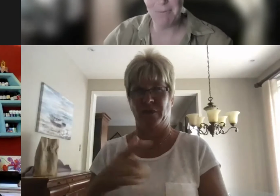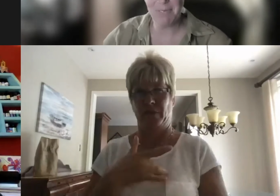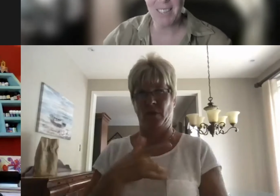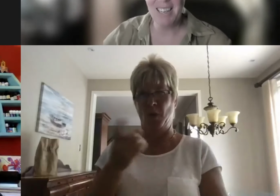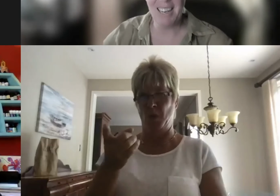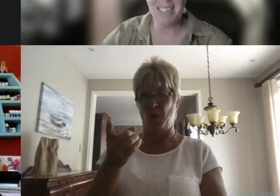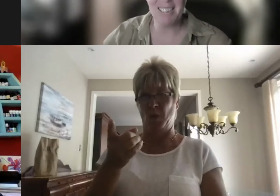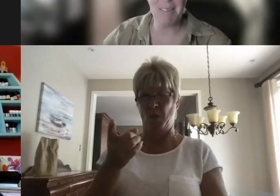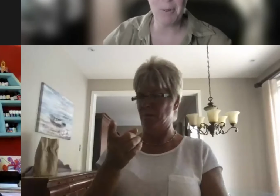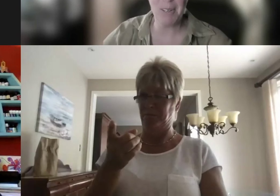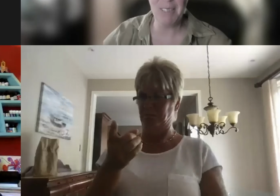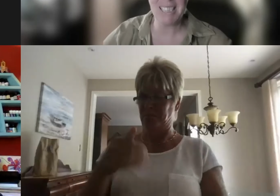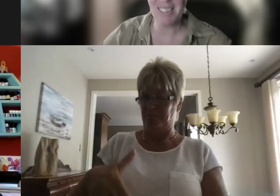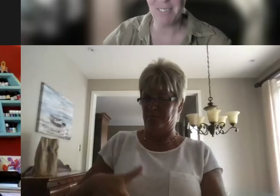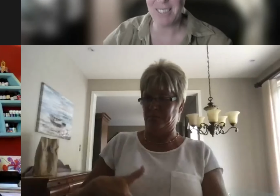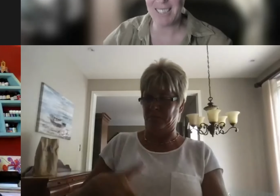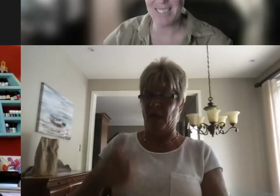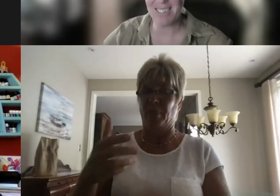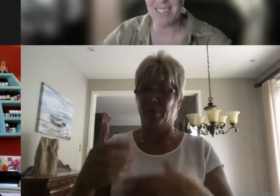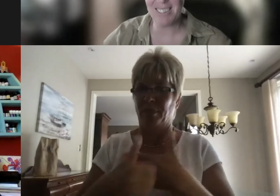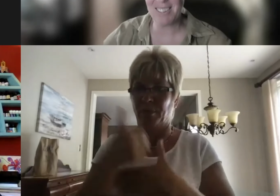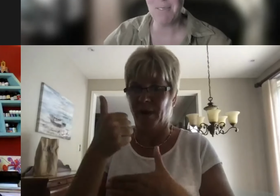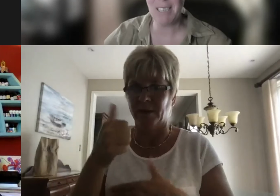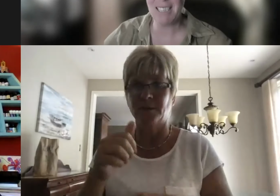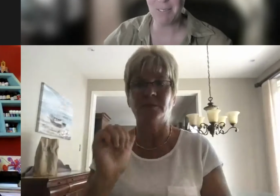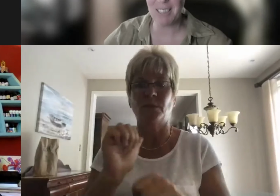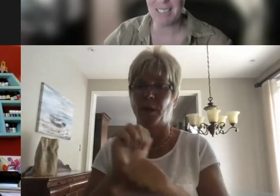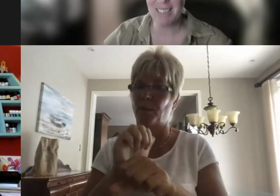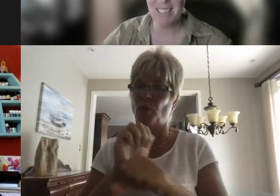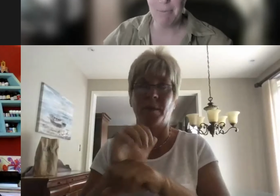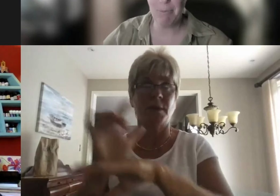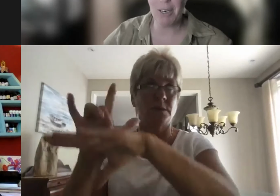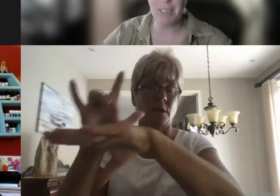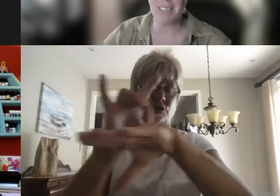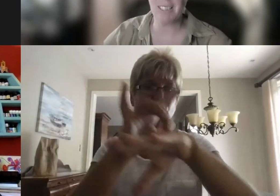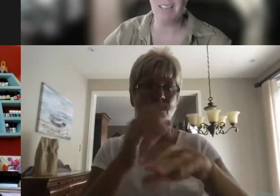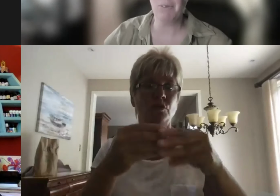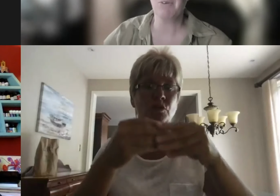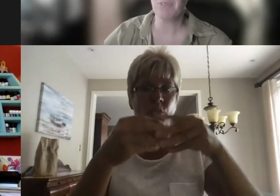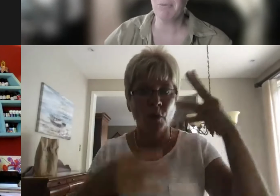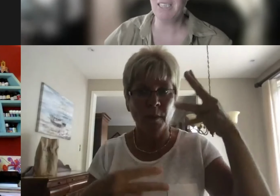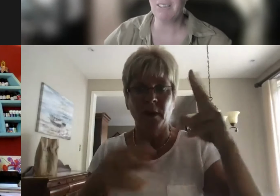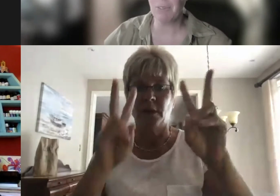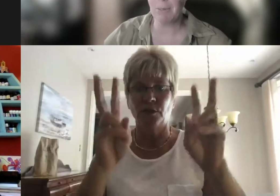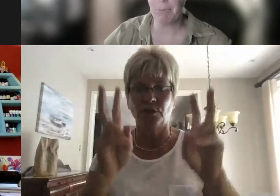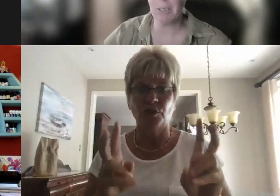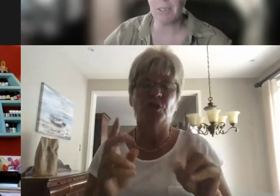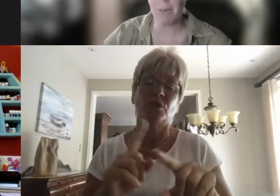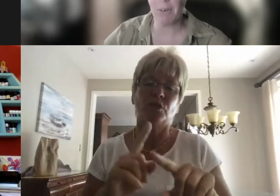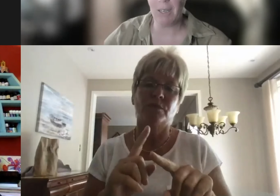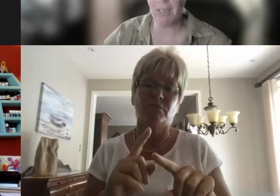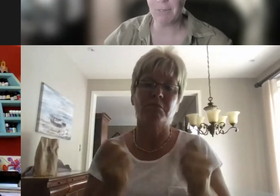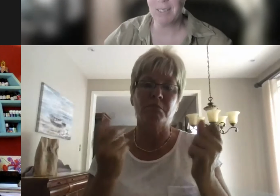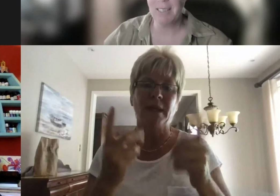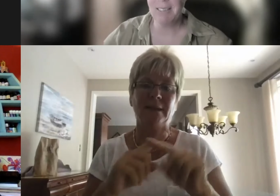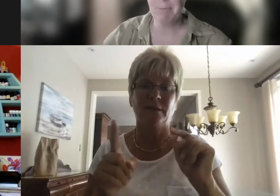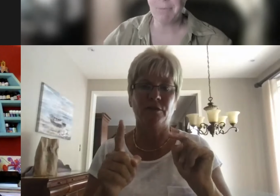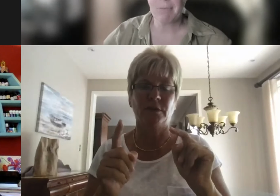Employment touches on many different parts of our life.